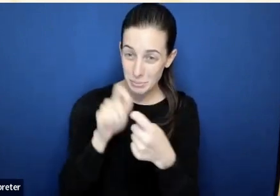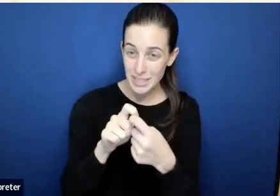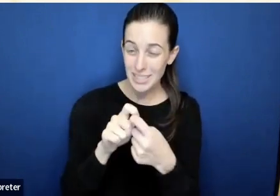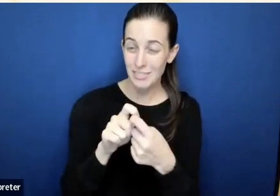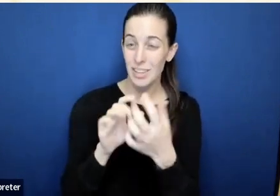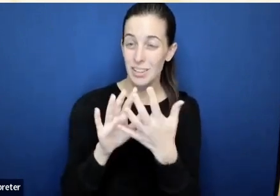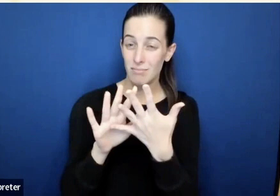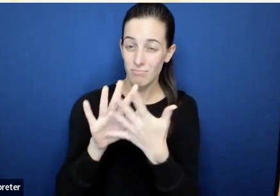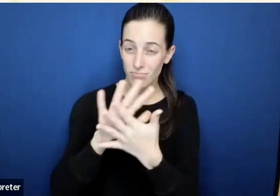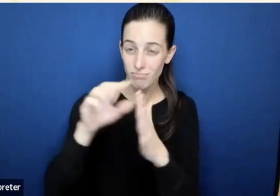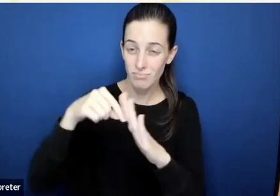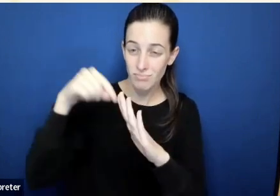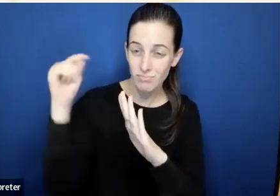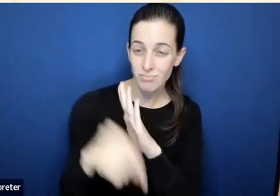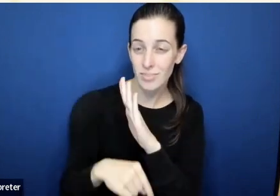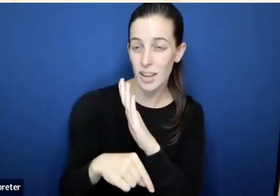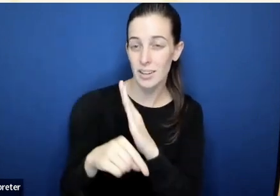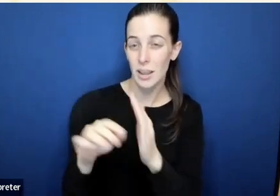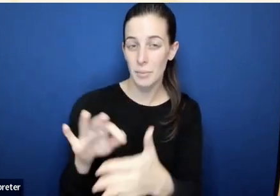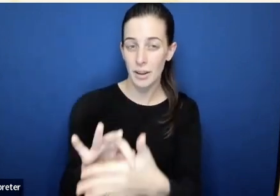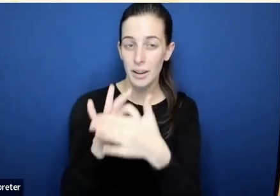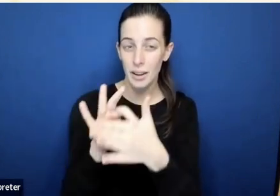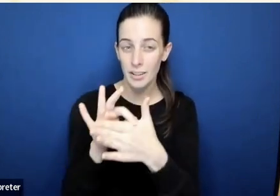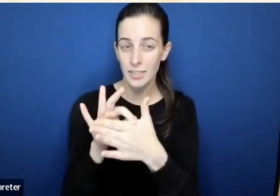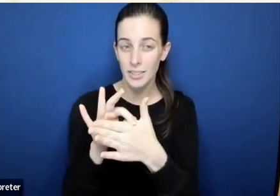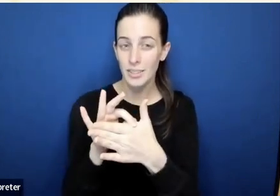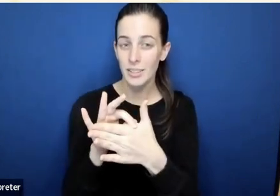Unfortunately, HTML is not having all the English semantics